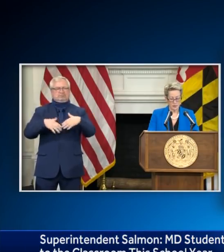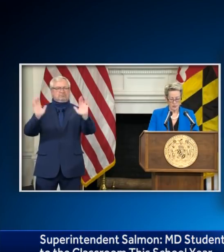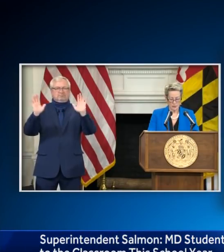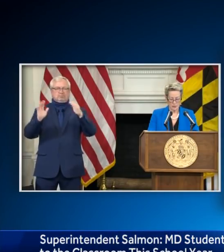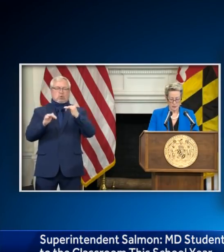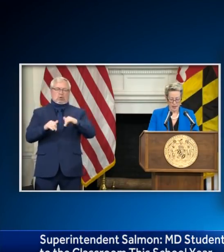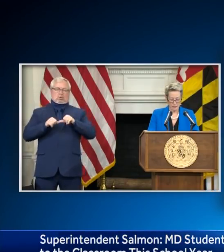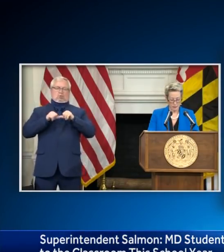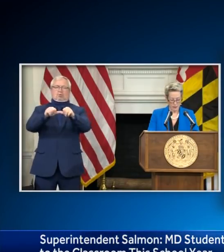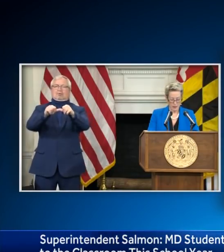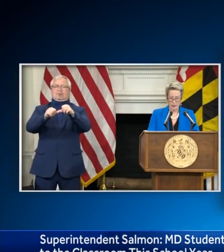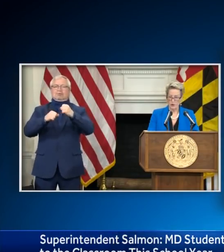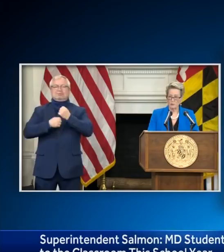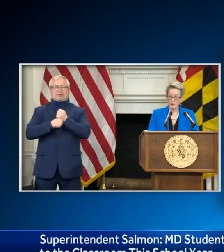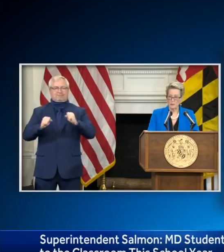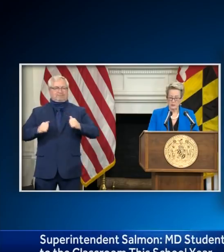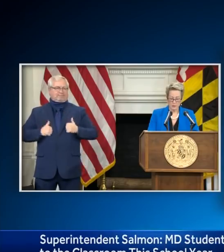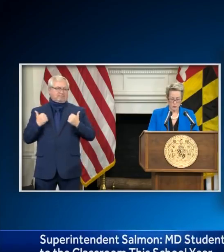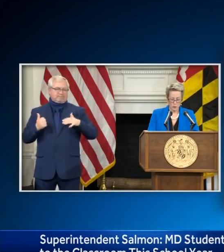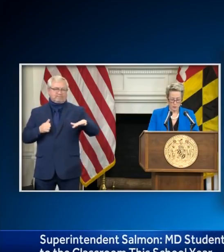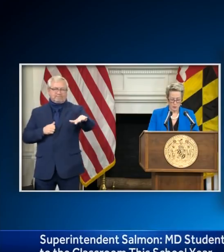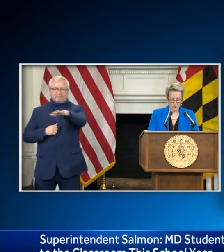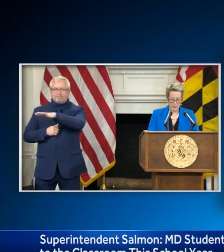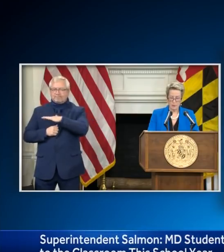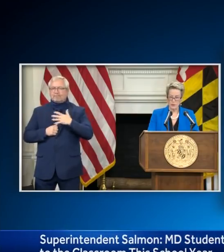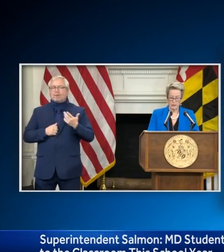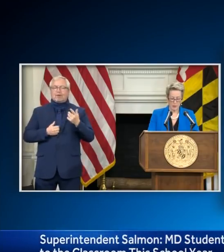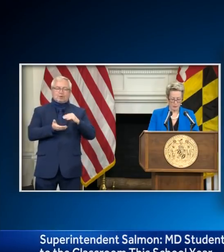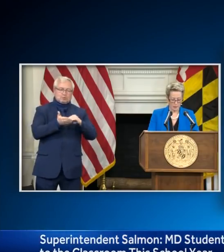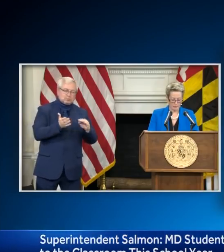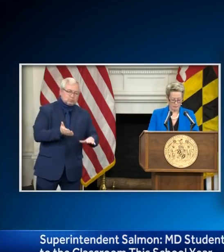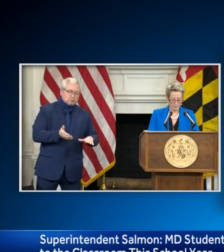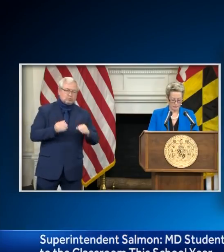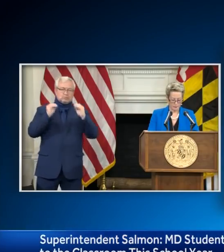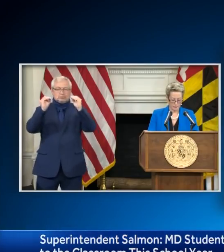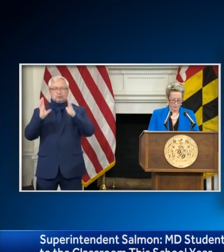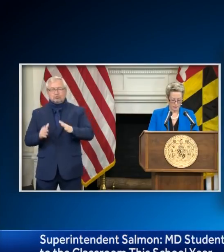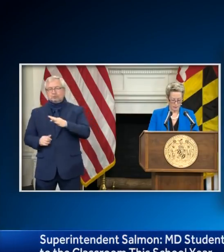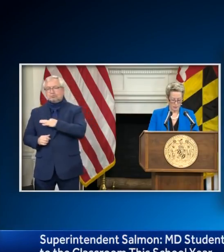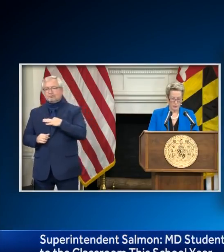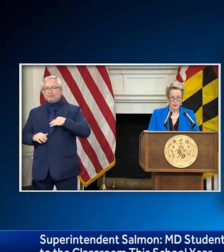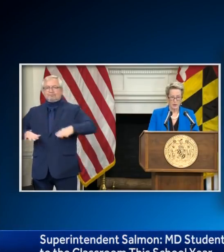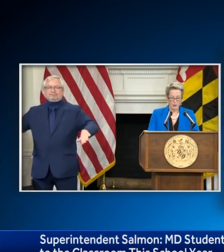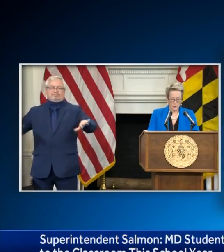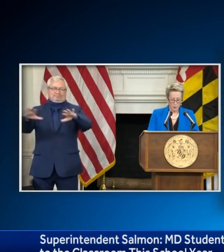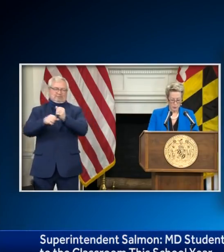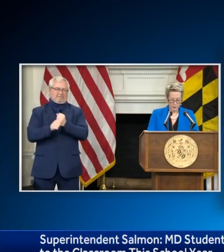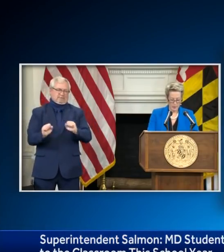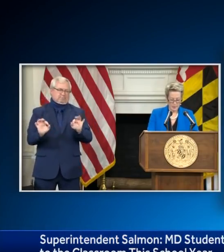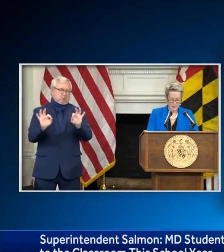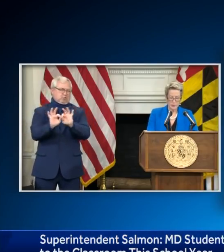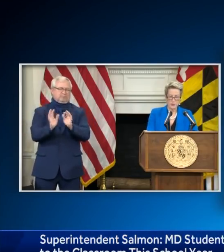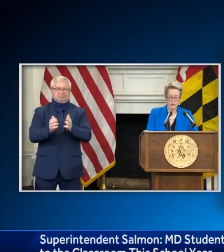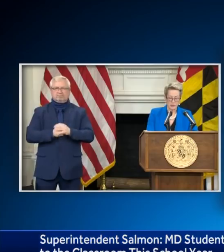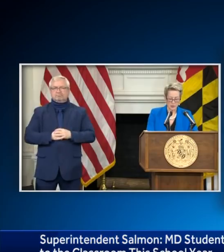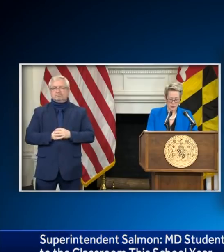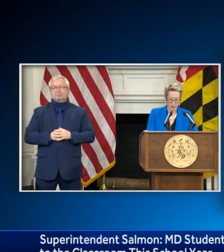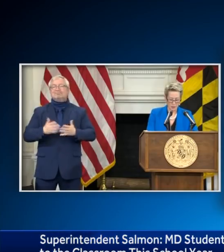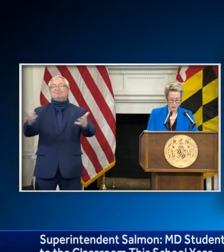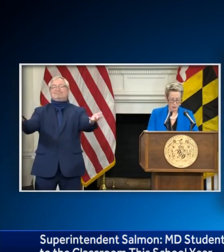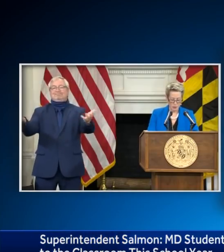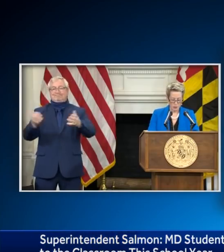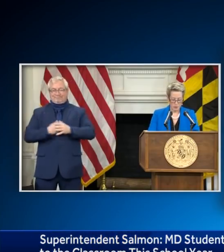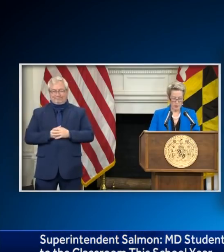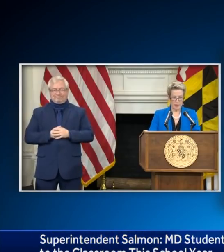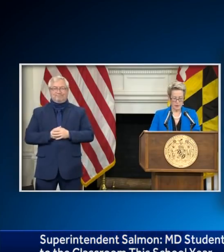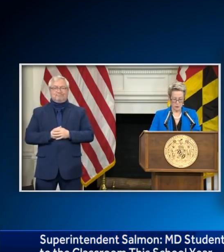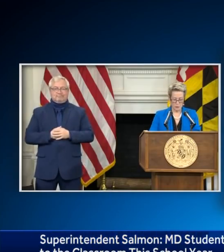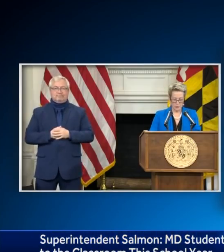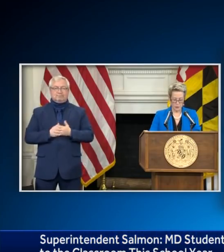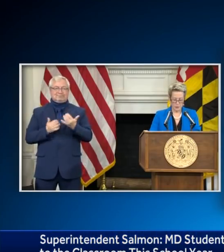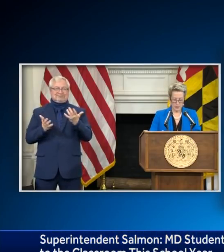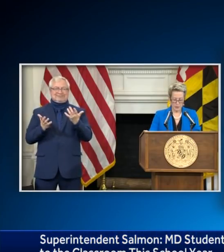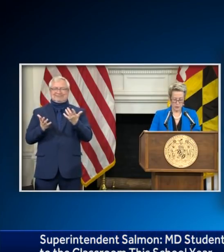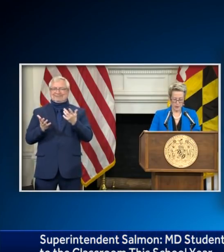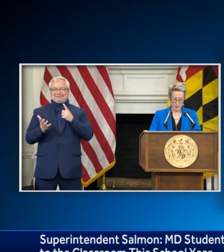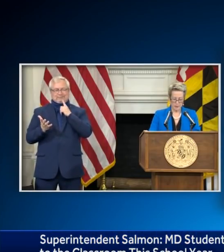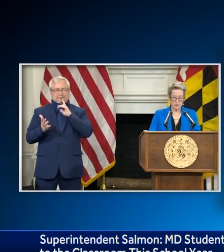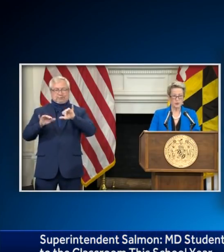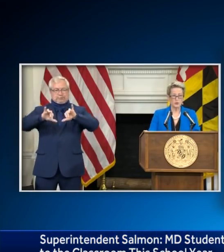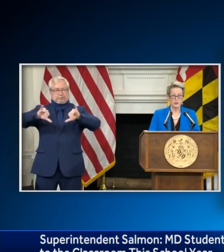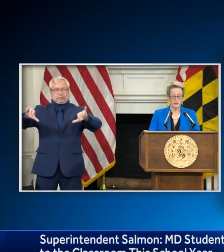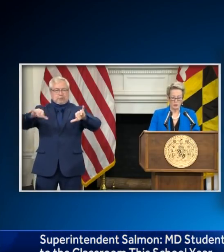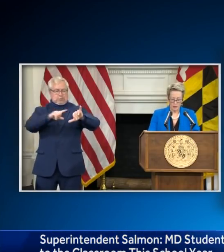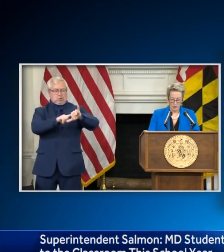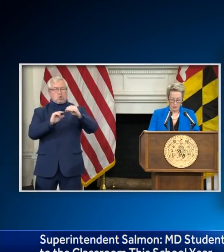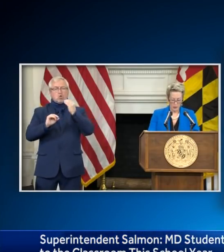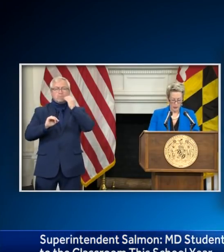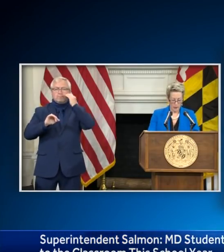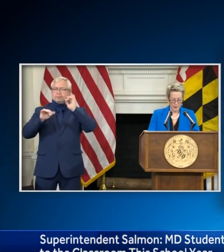APPROPRIATE DECISION TO CONTINUE TO PROTECT THE HEALTH AND SAFETY OF OUR -- STUDENTS, EDUCATORS, STAFF, AND ALL MEMBERS THROUGHOUT MARYLAND.